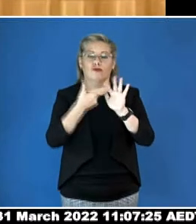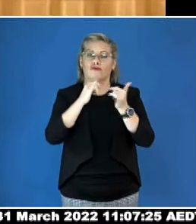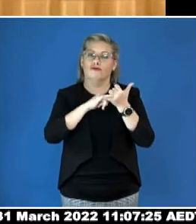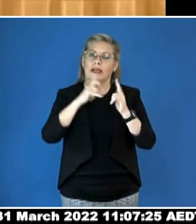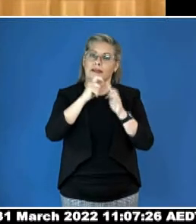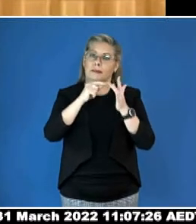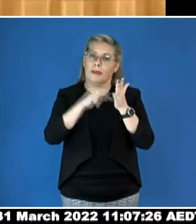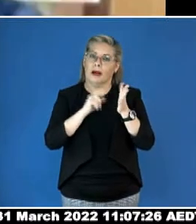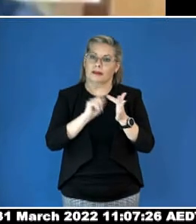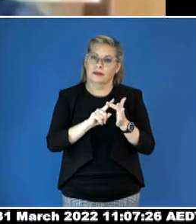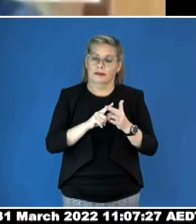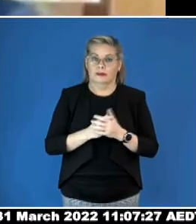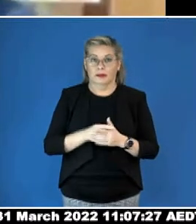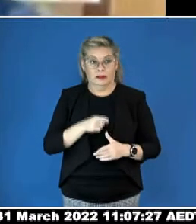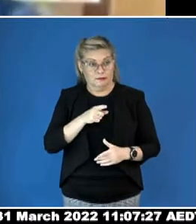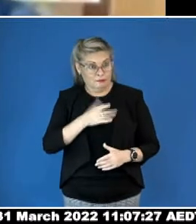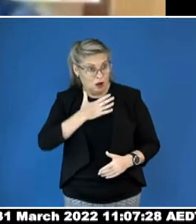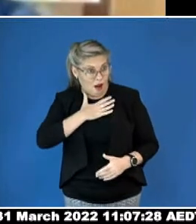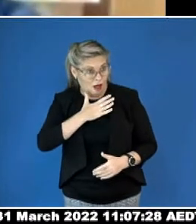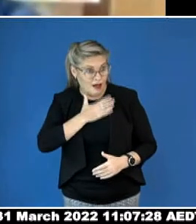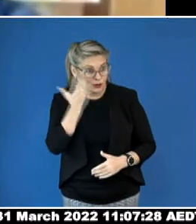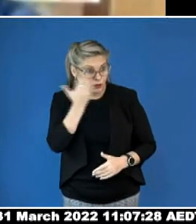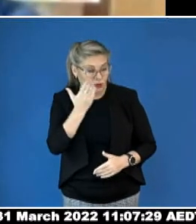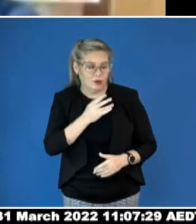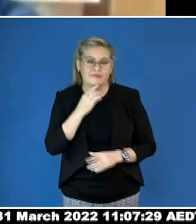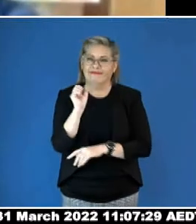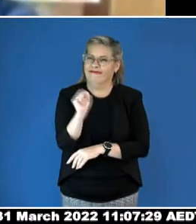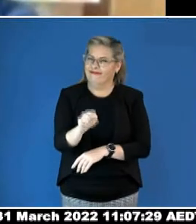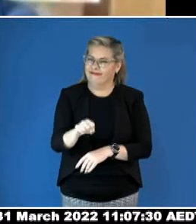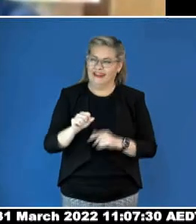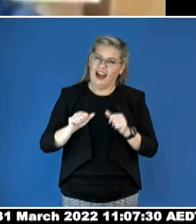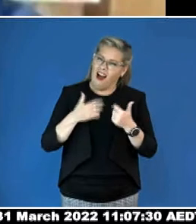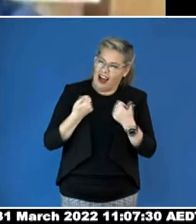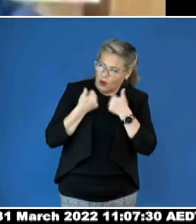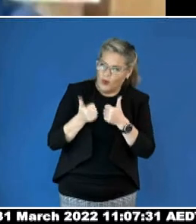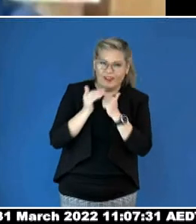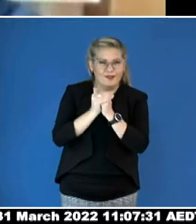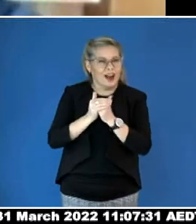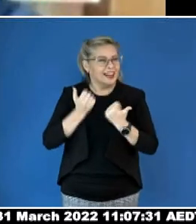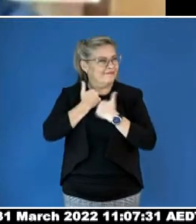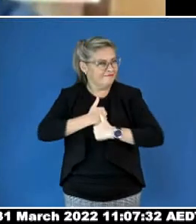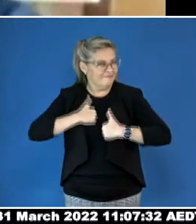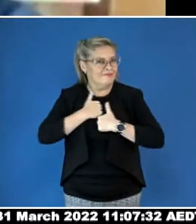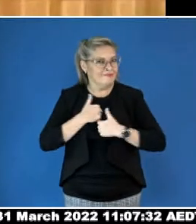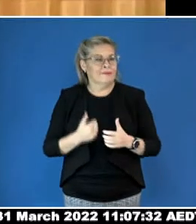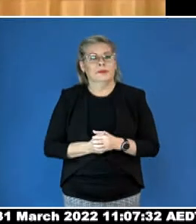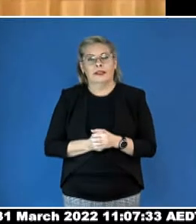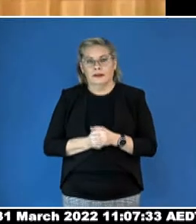I loved it because I had nice friends and all that. Yeah. MS EASTMAN: And what did you want to do after you left school?